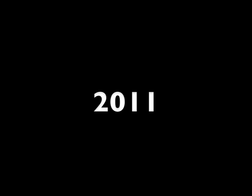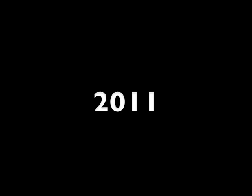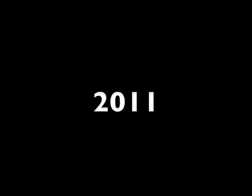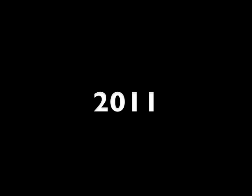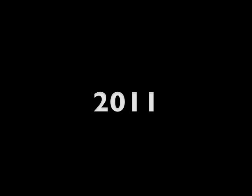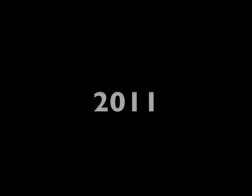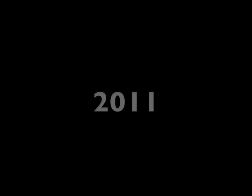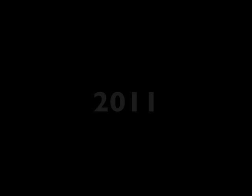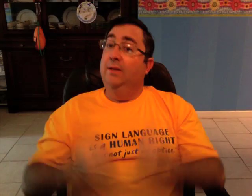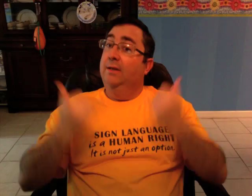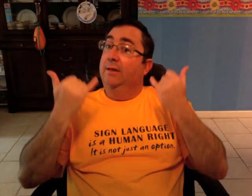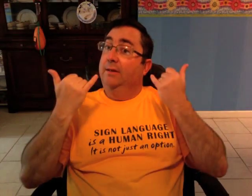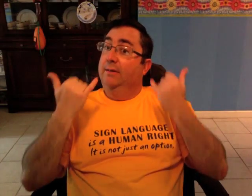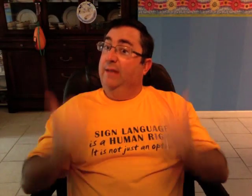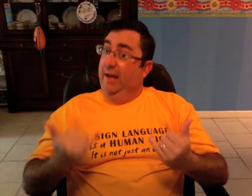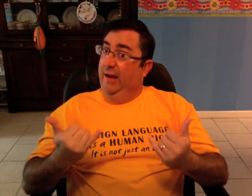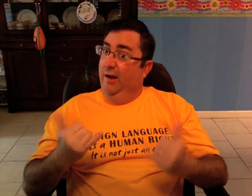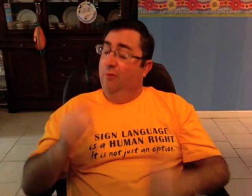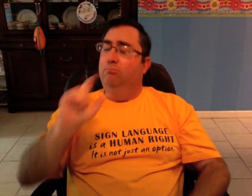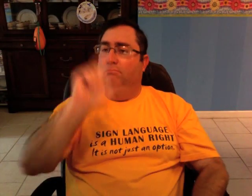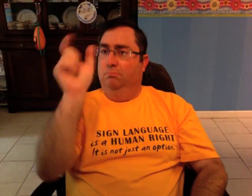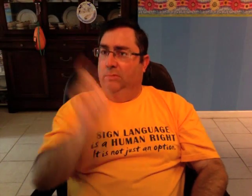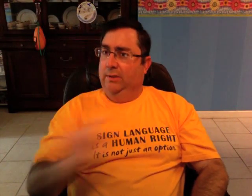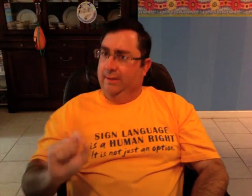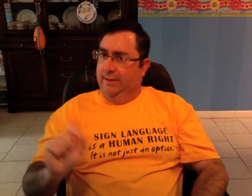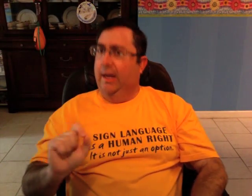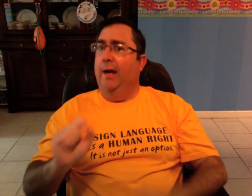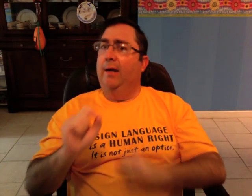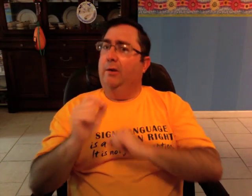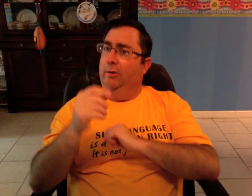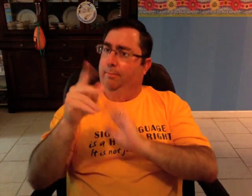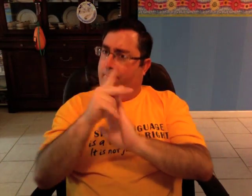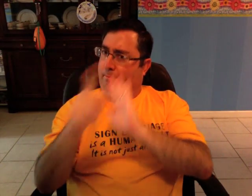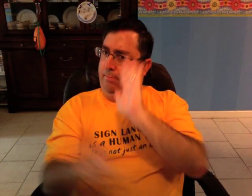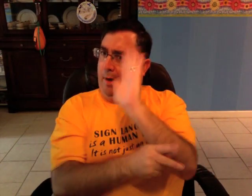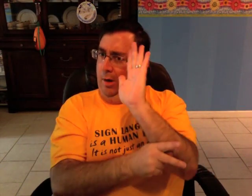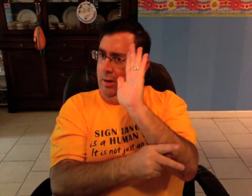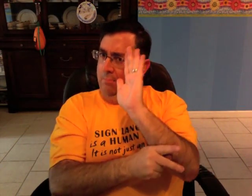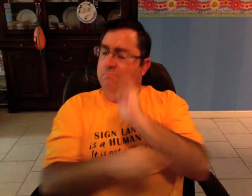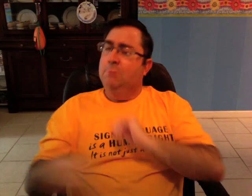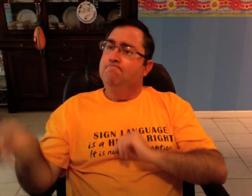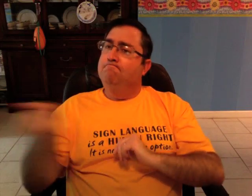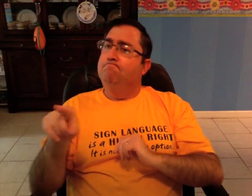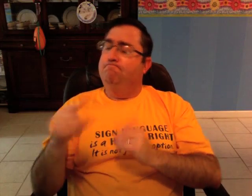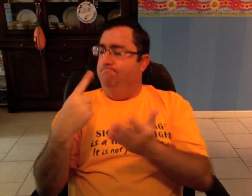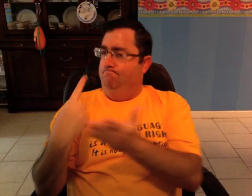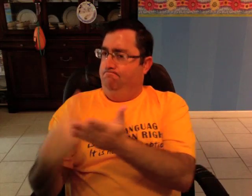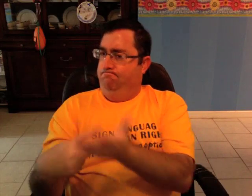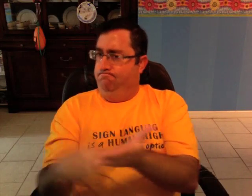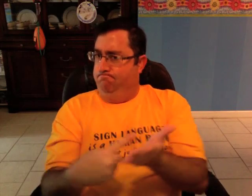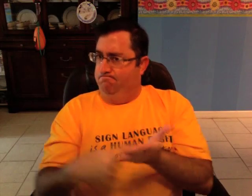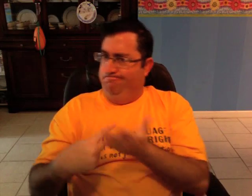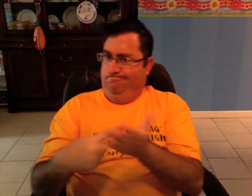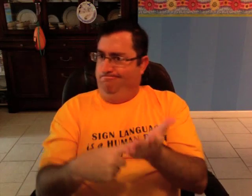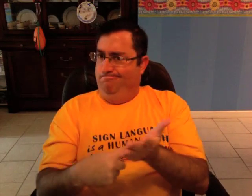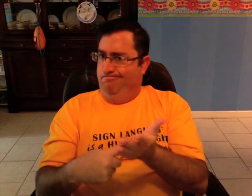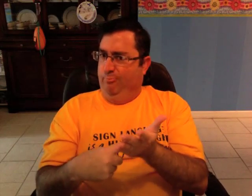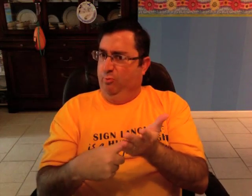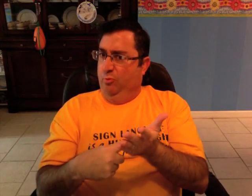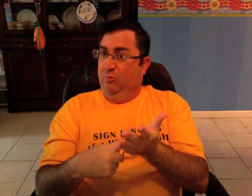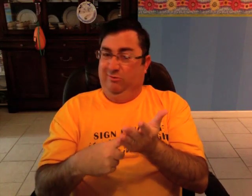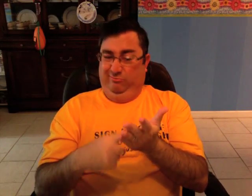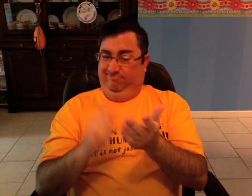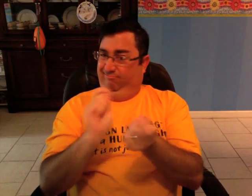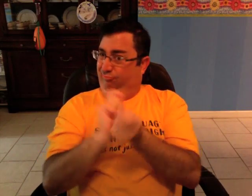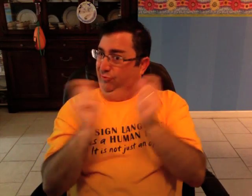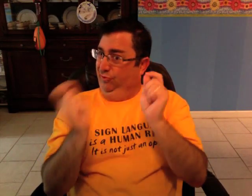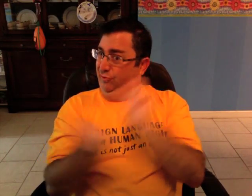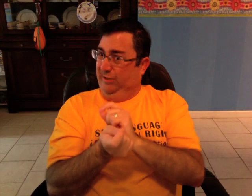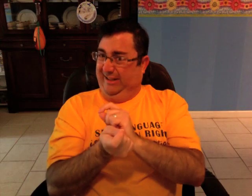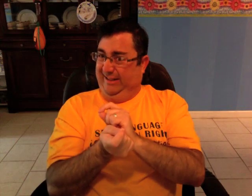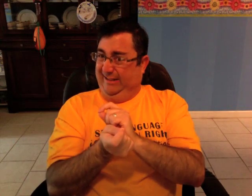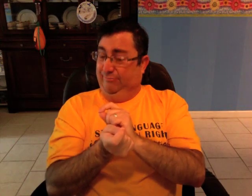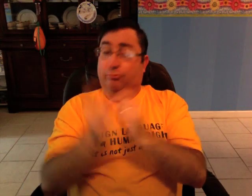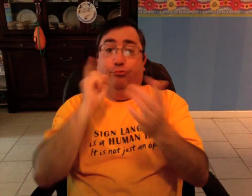Now, the Italian Parliament is debating a proposal to change the